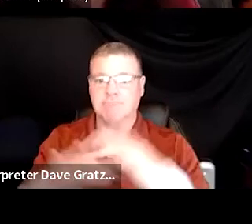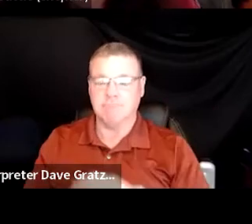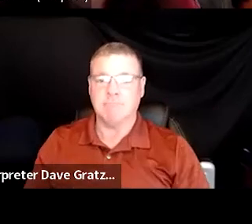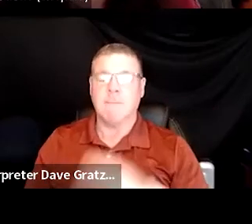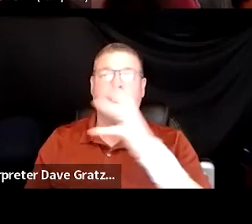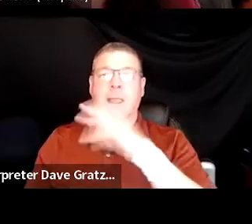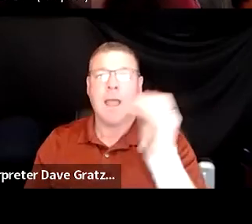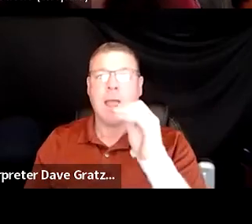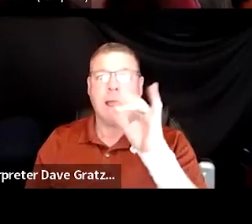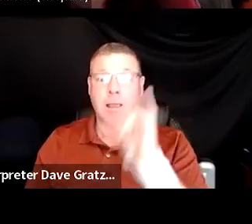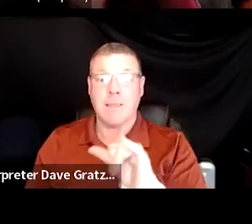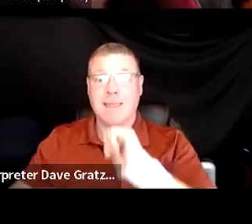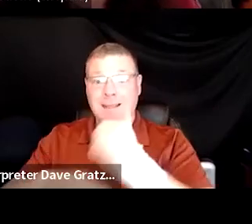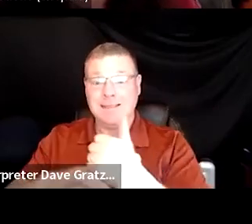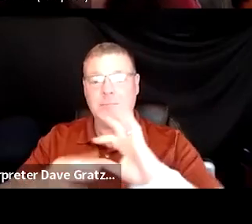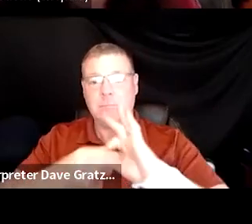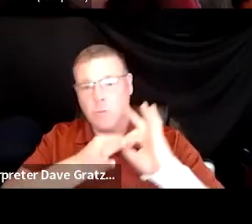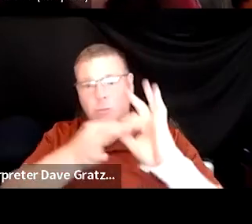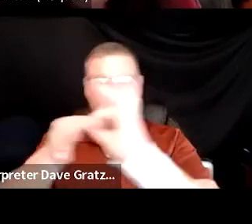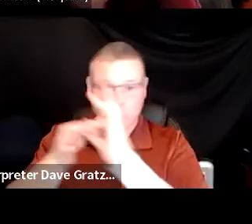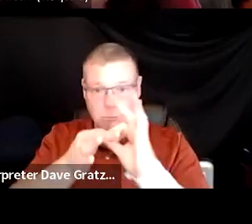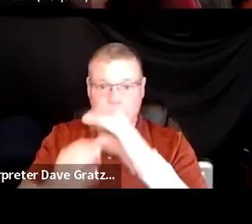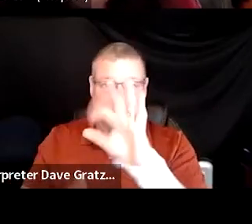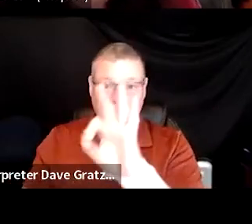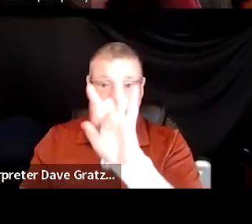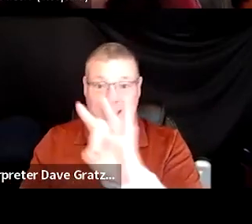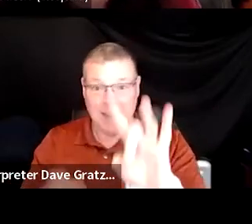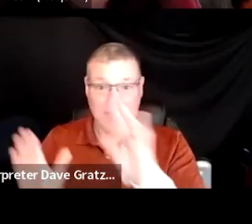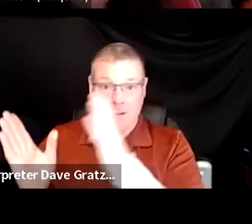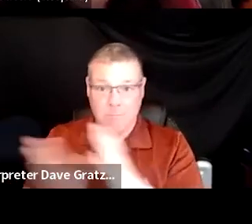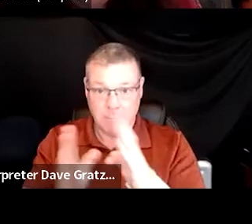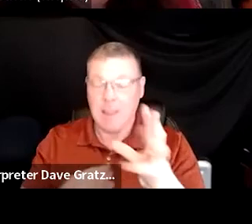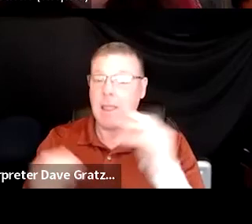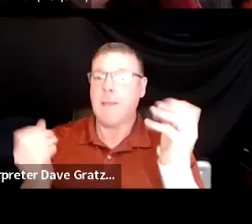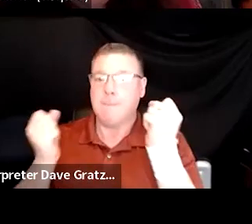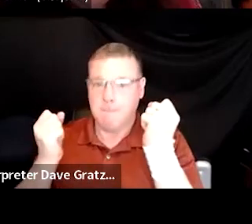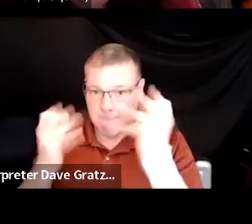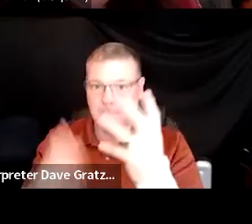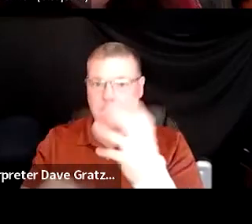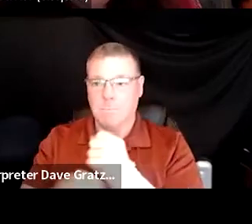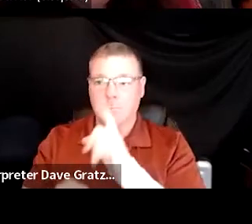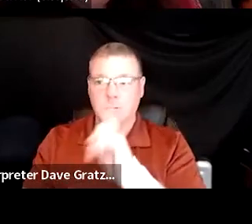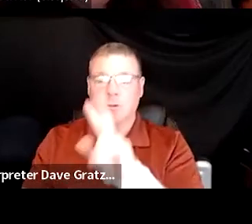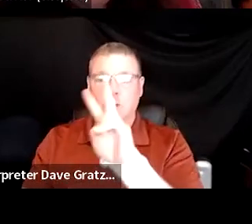They'll established state coalitions for 988 planning, and many of them were making sure that 211,